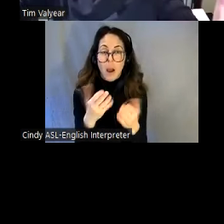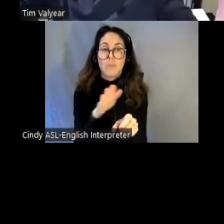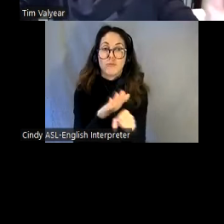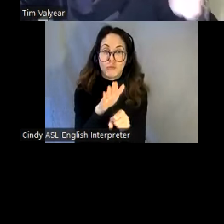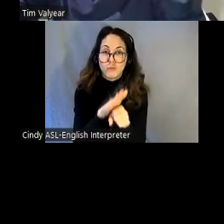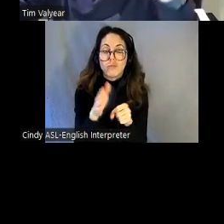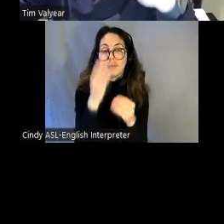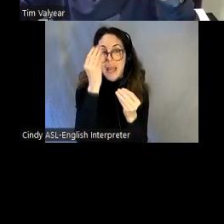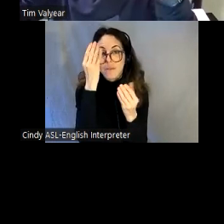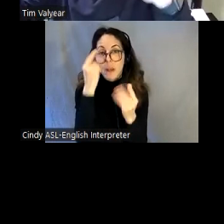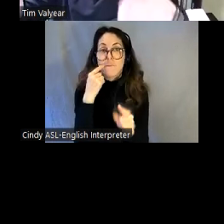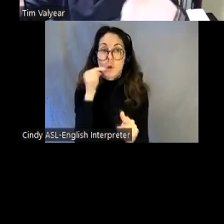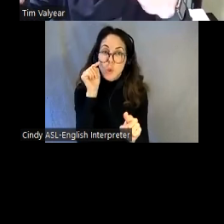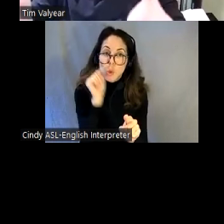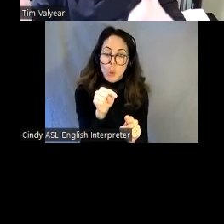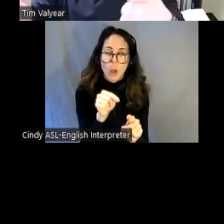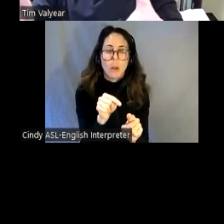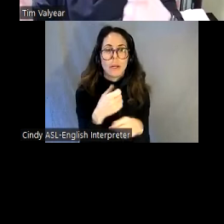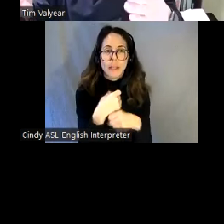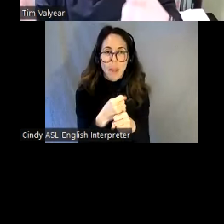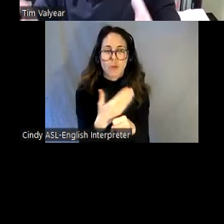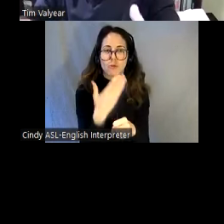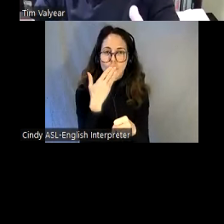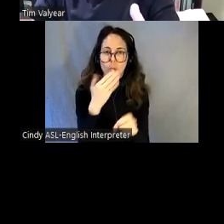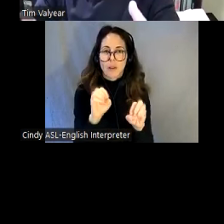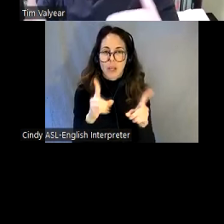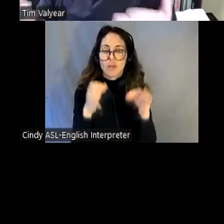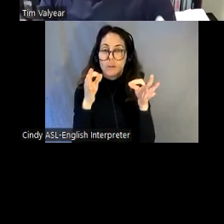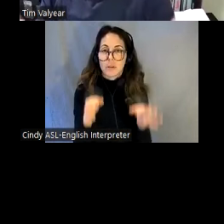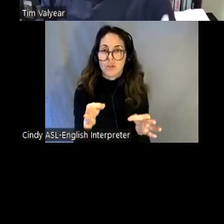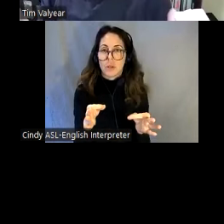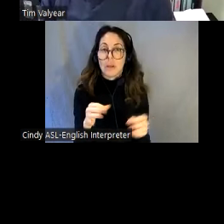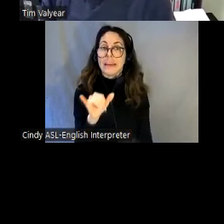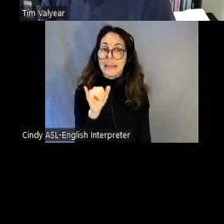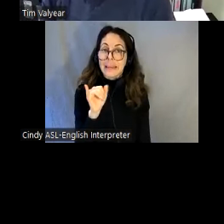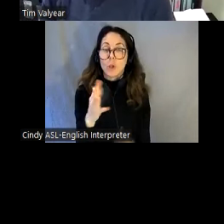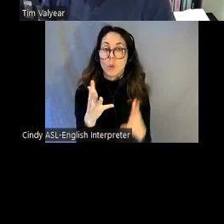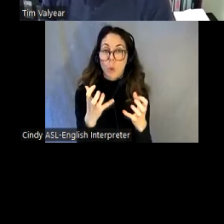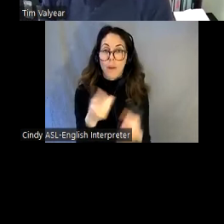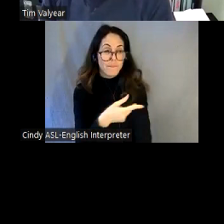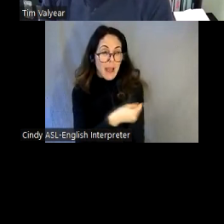questions. They ar arms length to the public health agency of Canada and are meant to provide you with